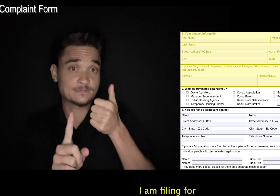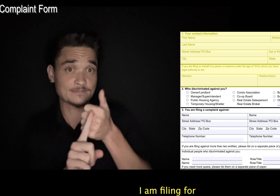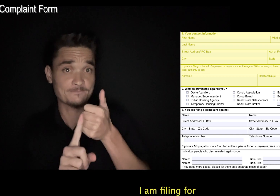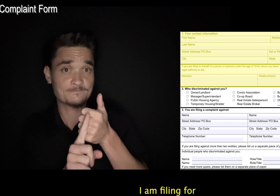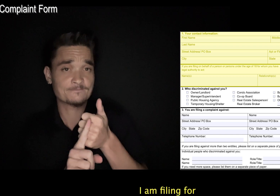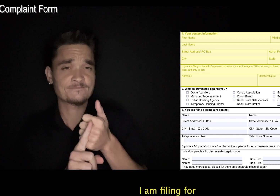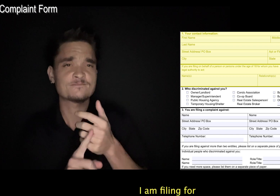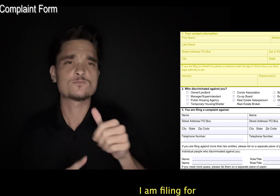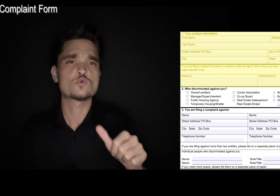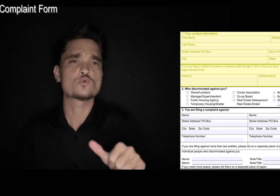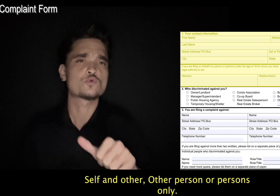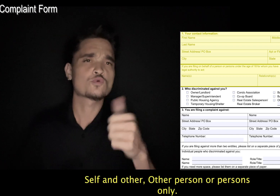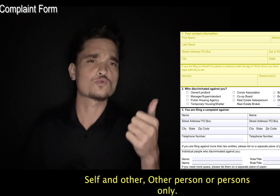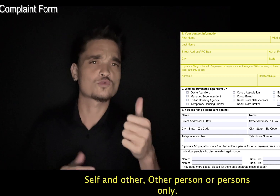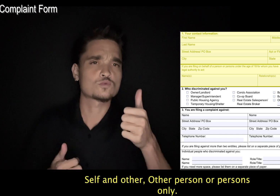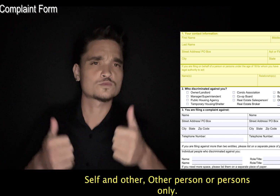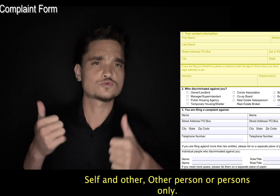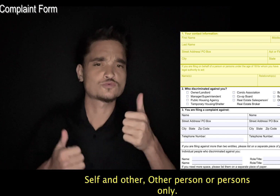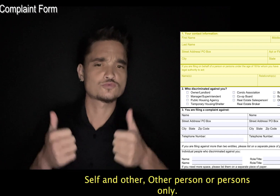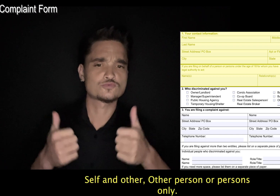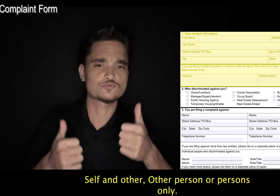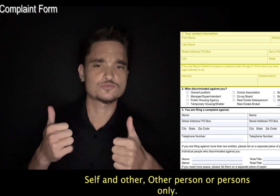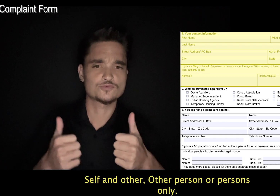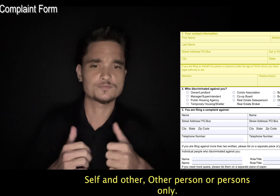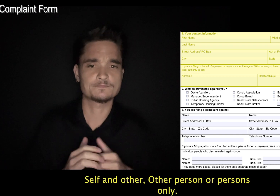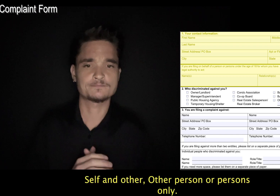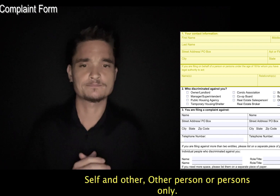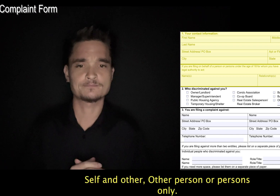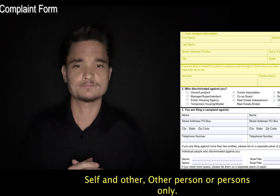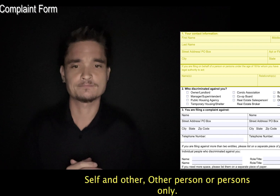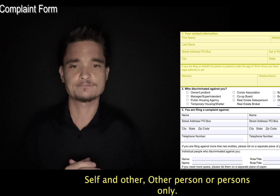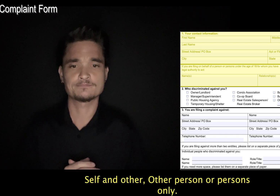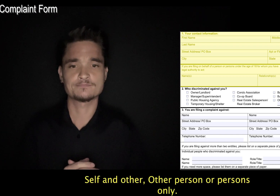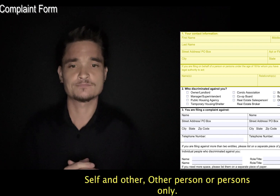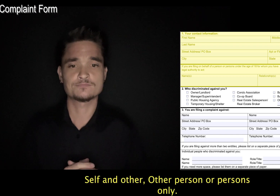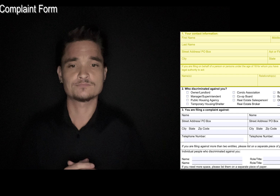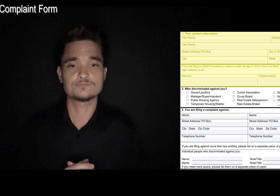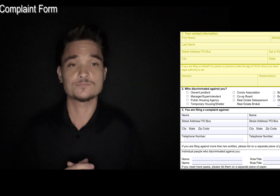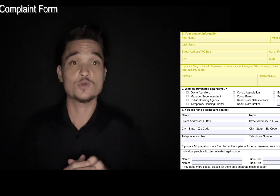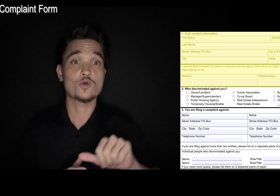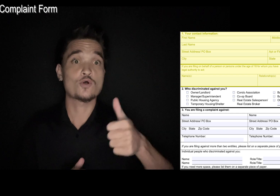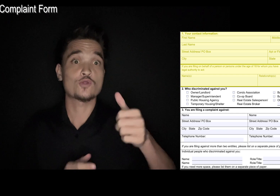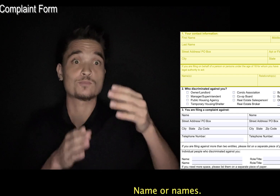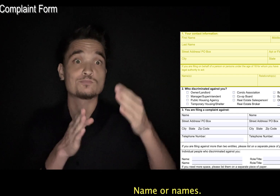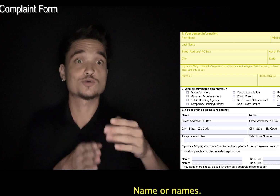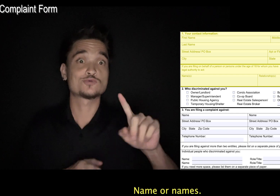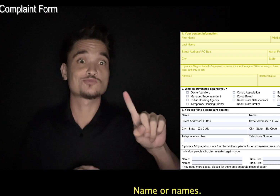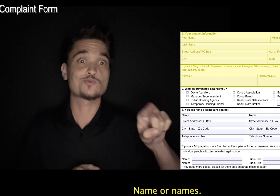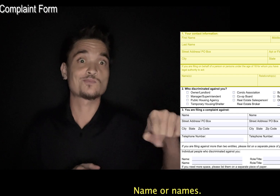I am filing for Self and other, Other person or persons only. Name or names.